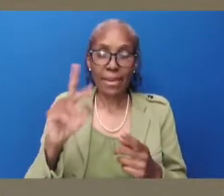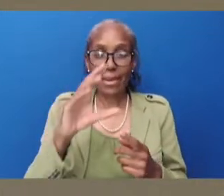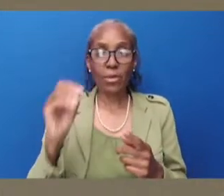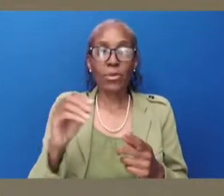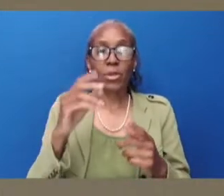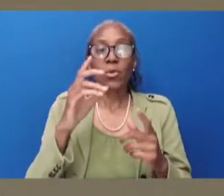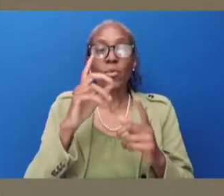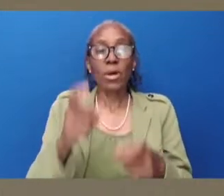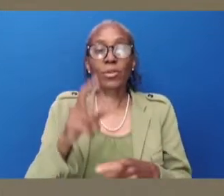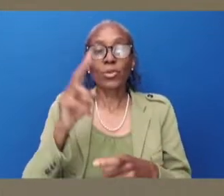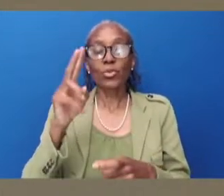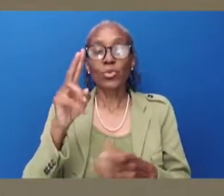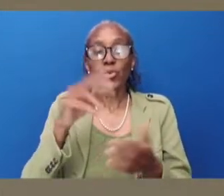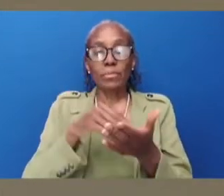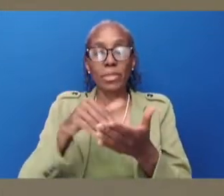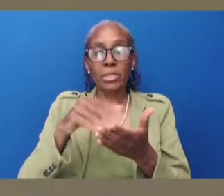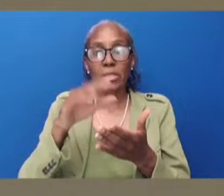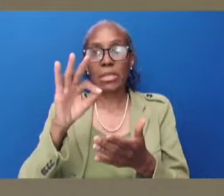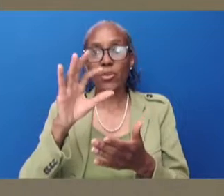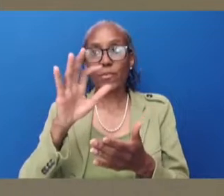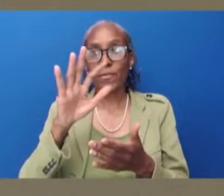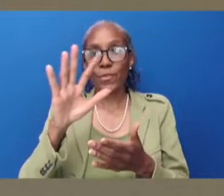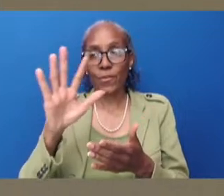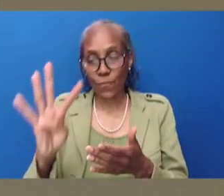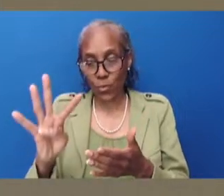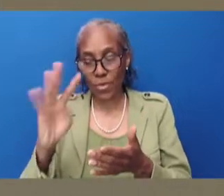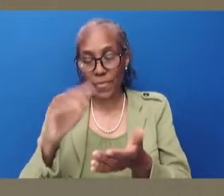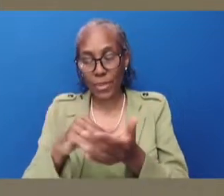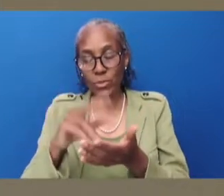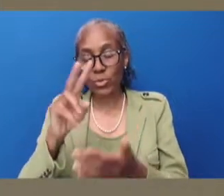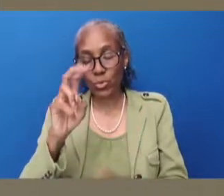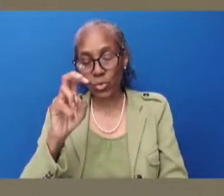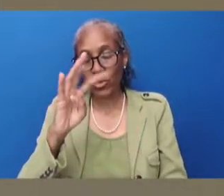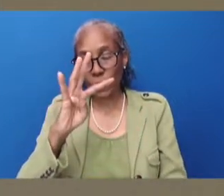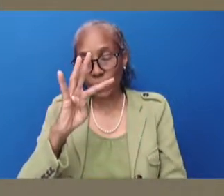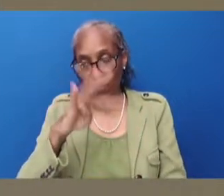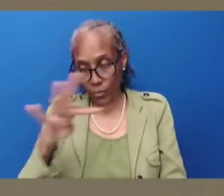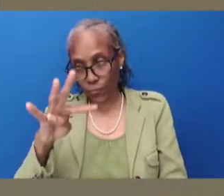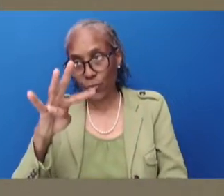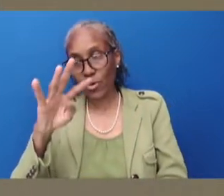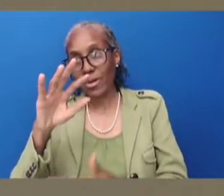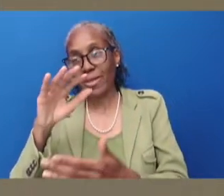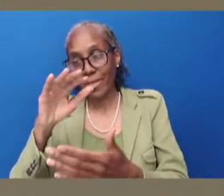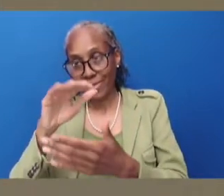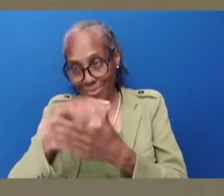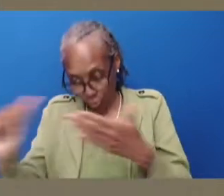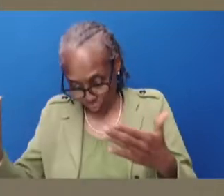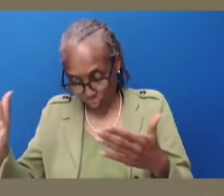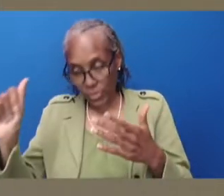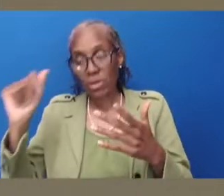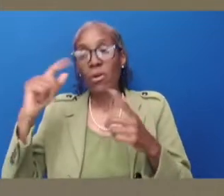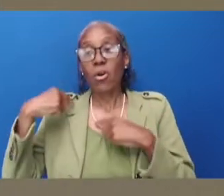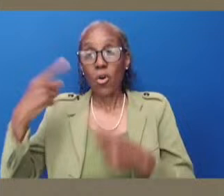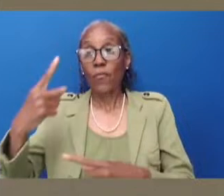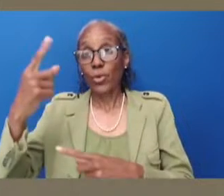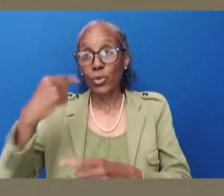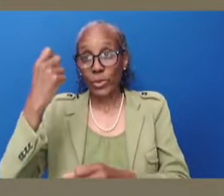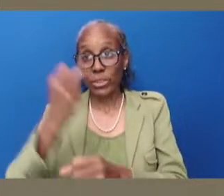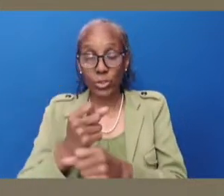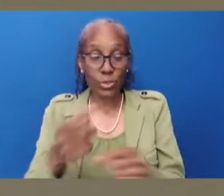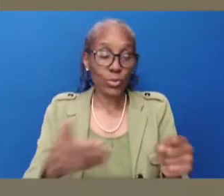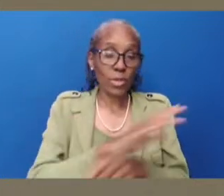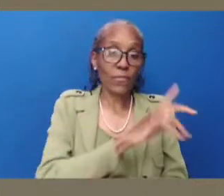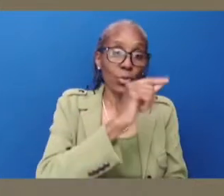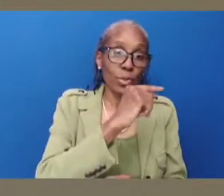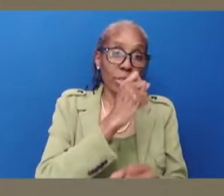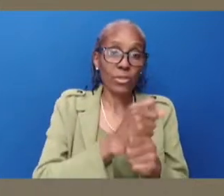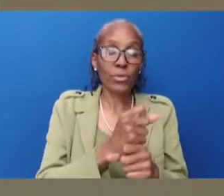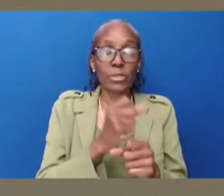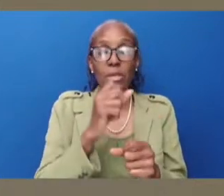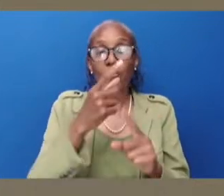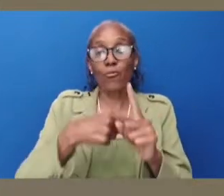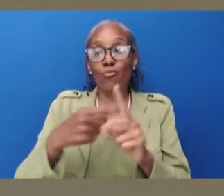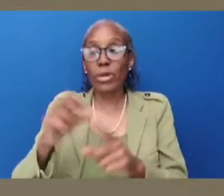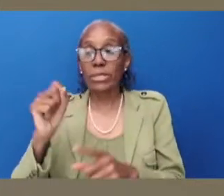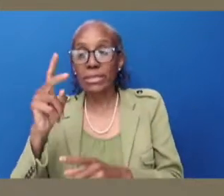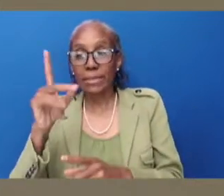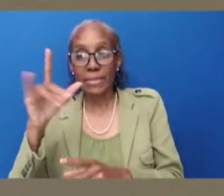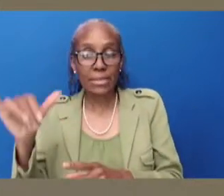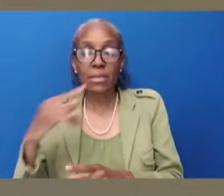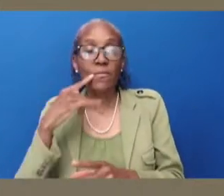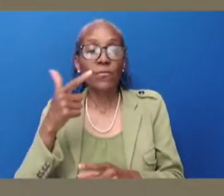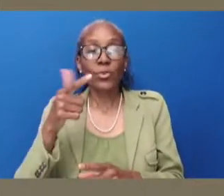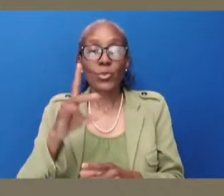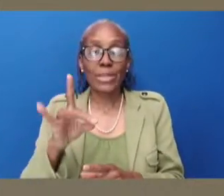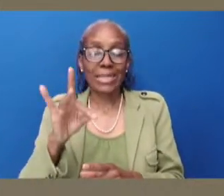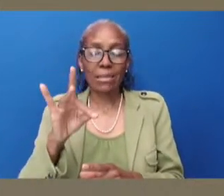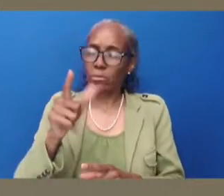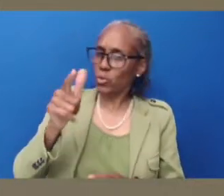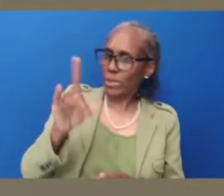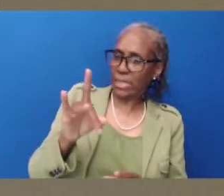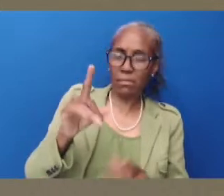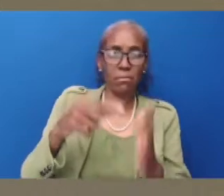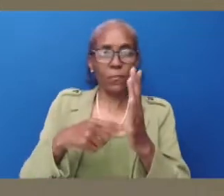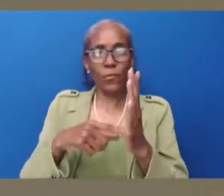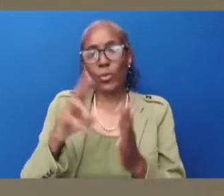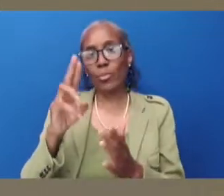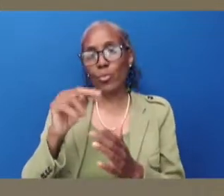ALLOCATE A TOTAL OF $2,954,644